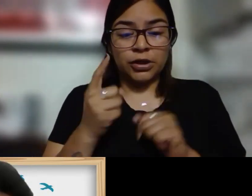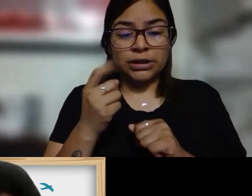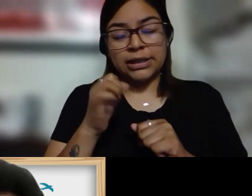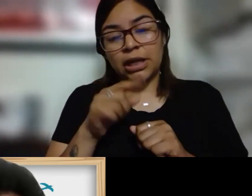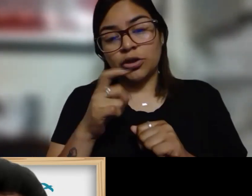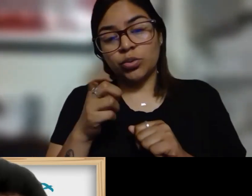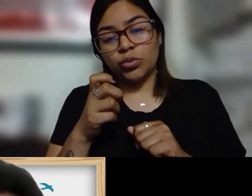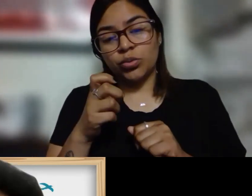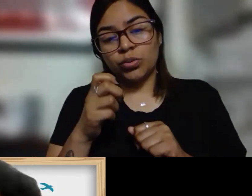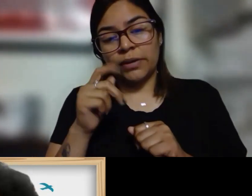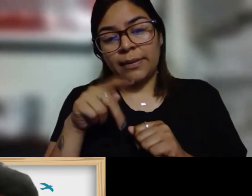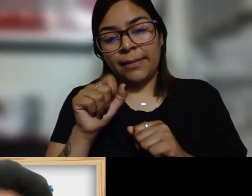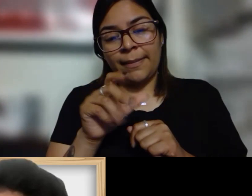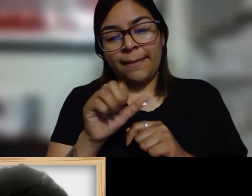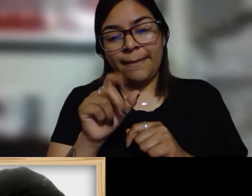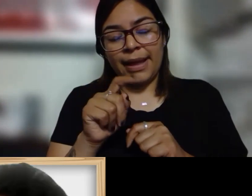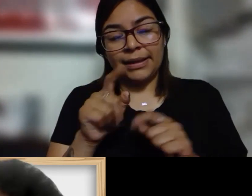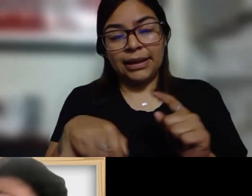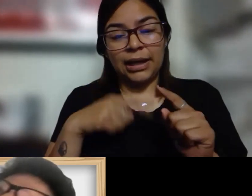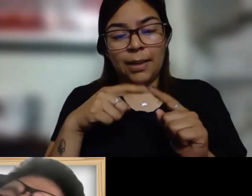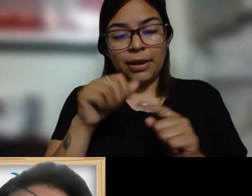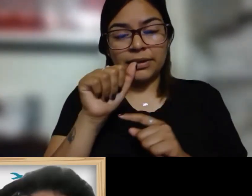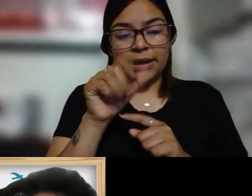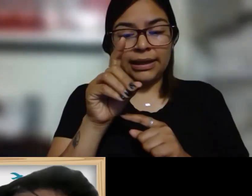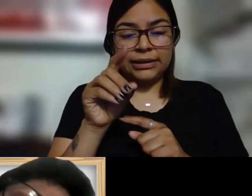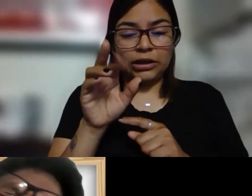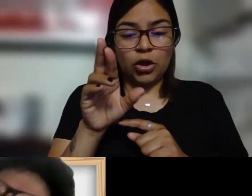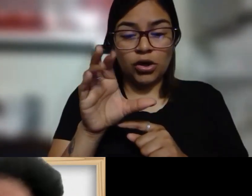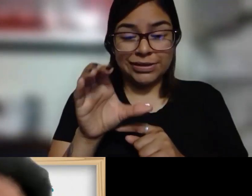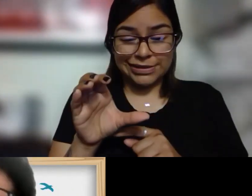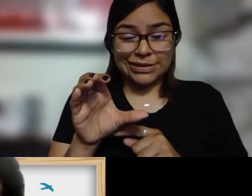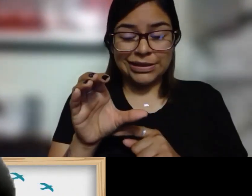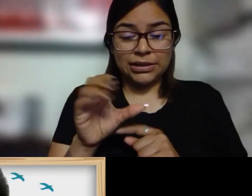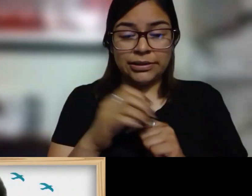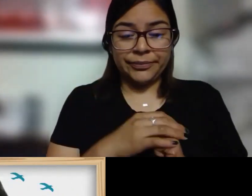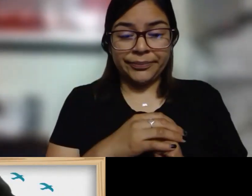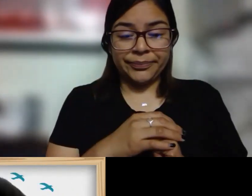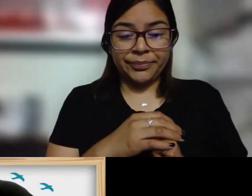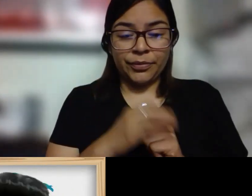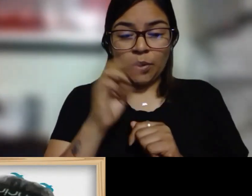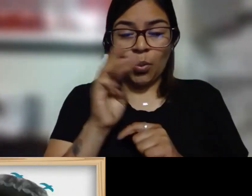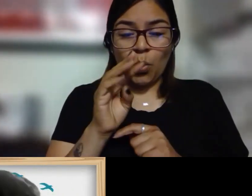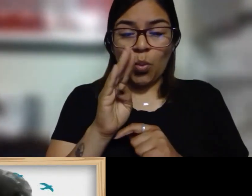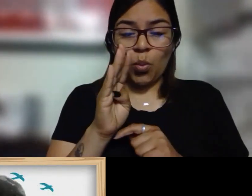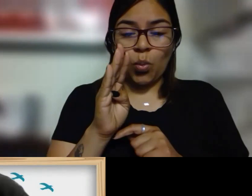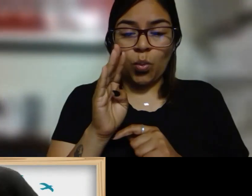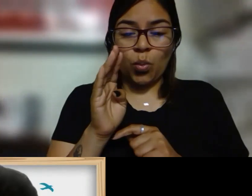what oh